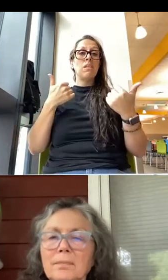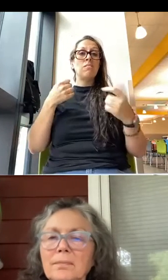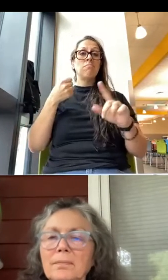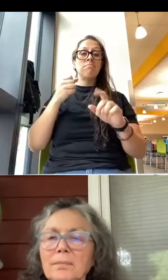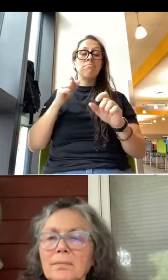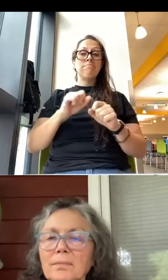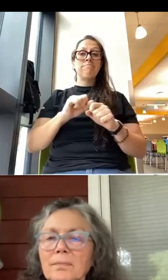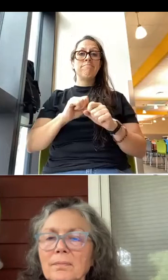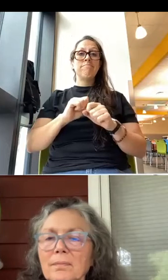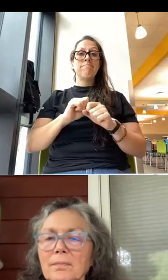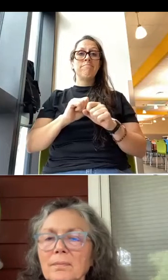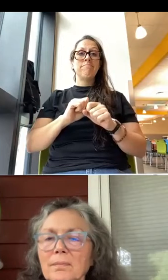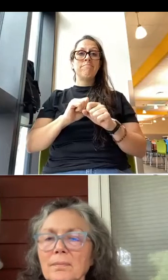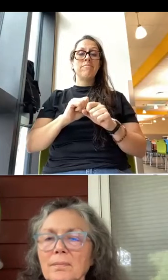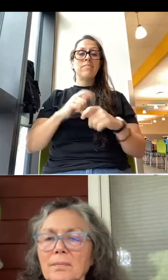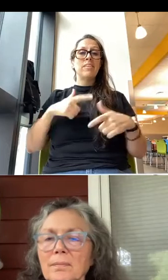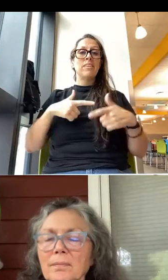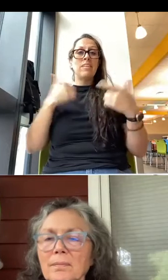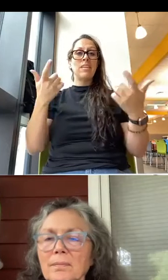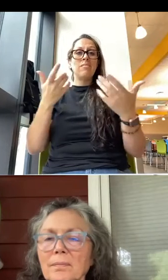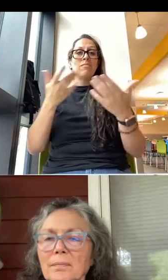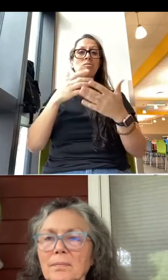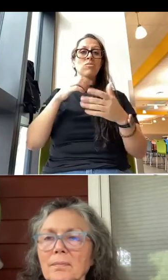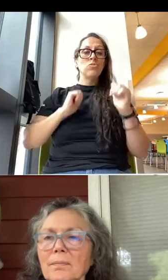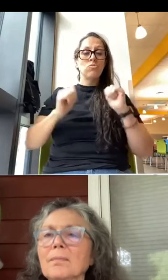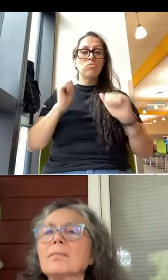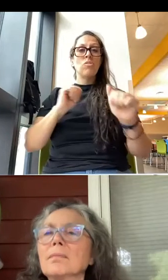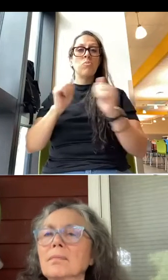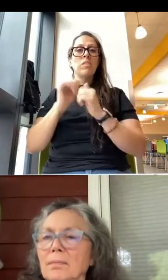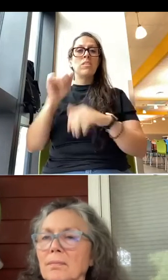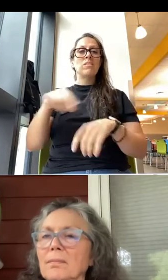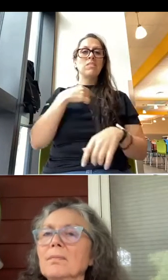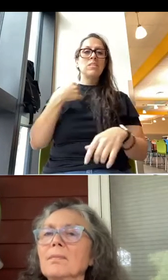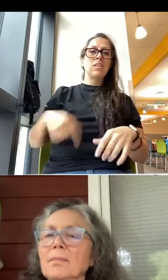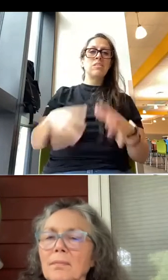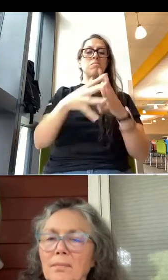in partnership with the Chinese-American museum, which is downtown L.A., and